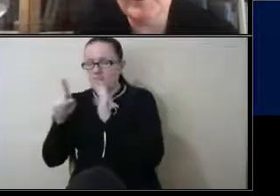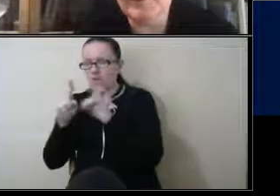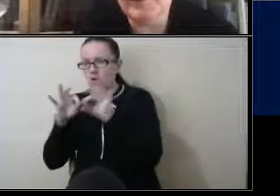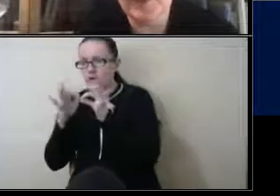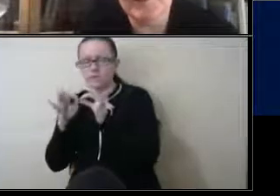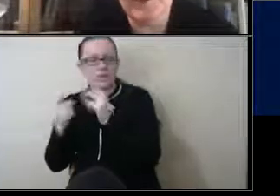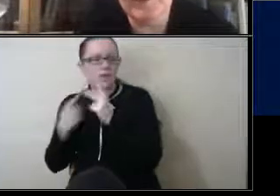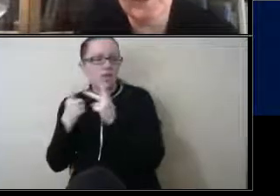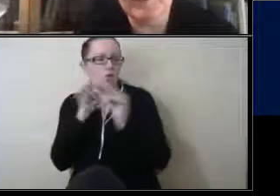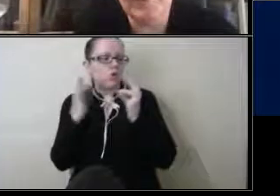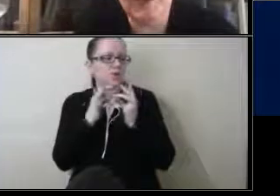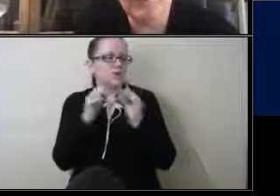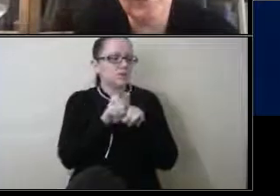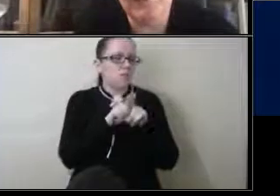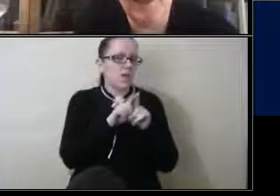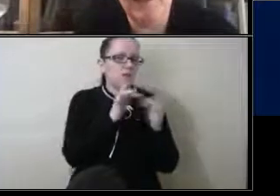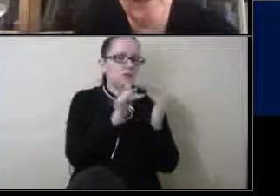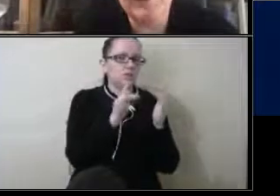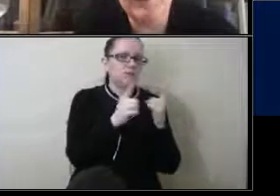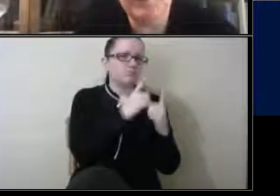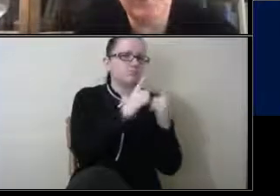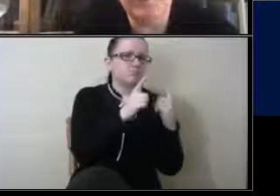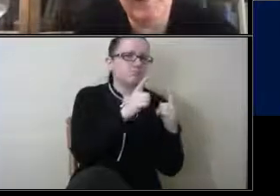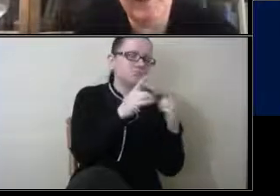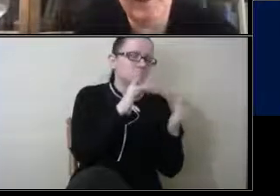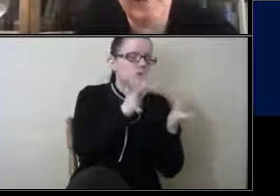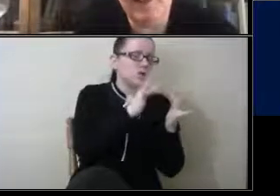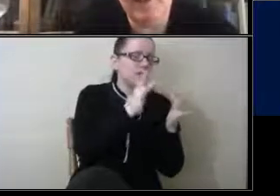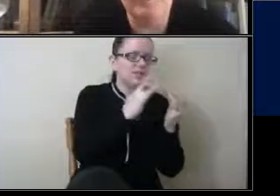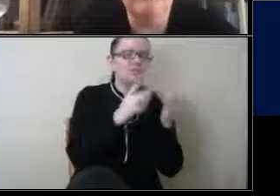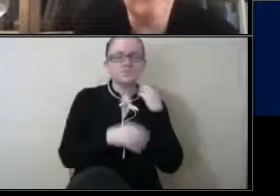accessible arts trainers sort of came through that internship program and have that ongoing